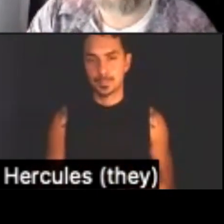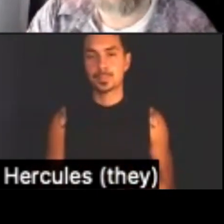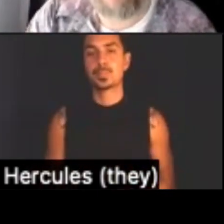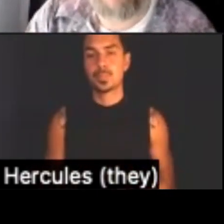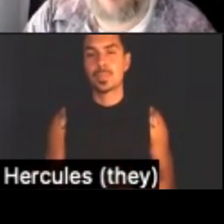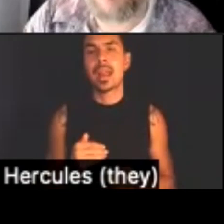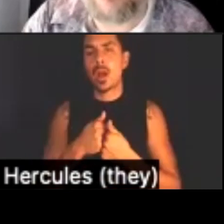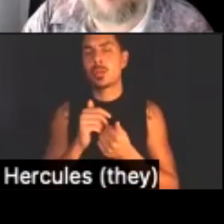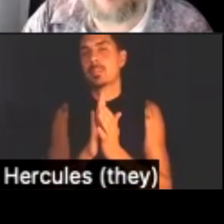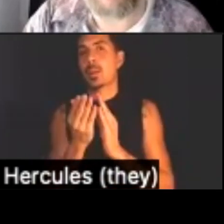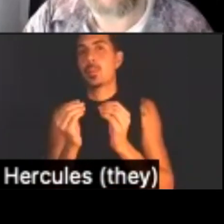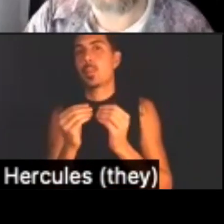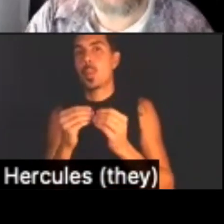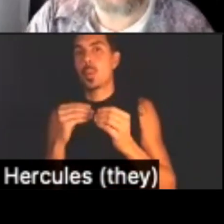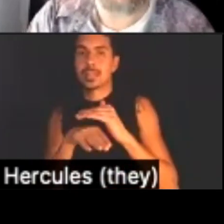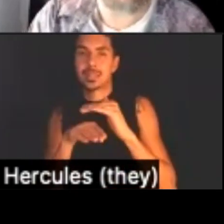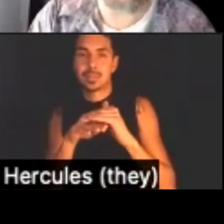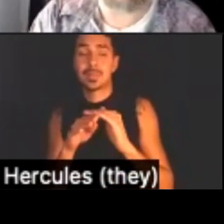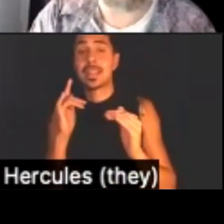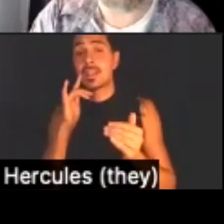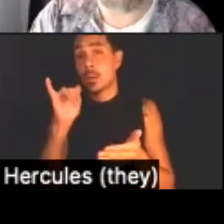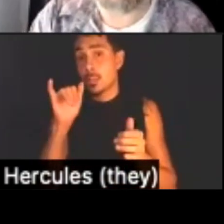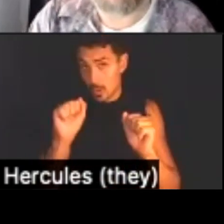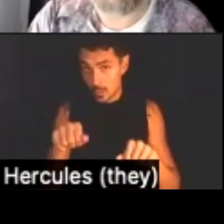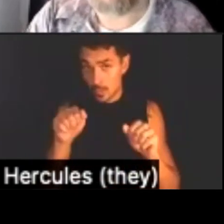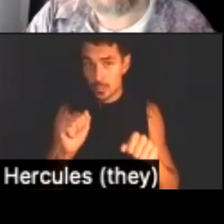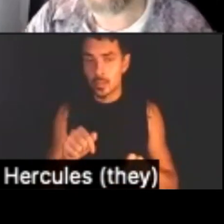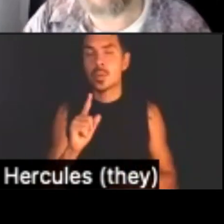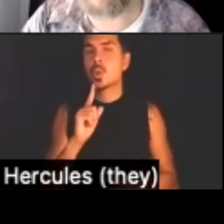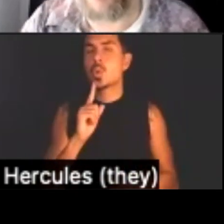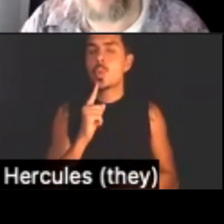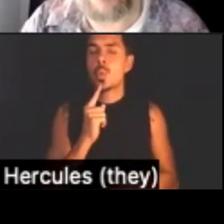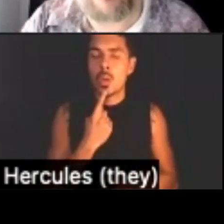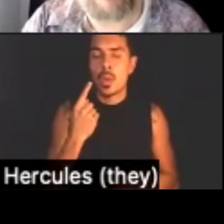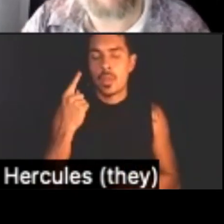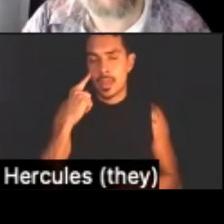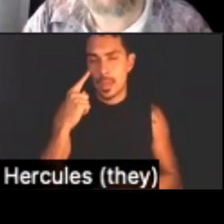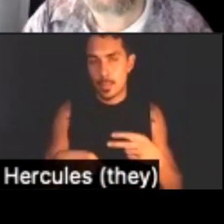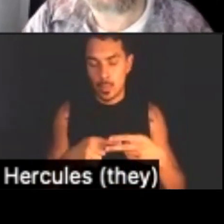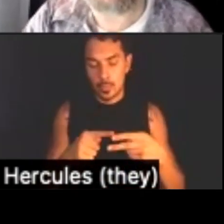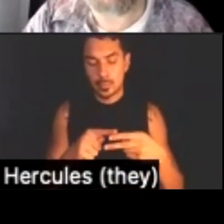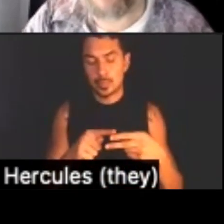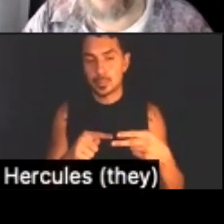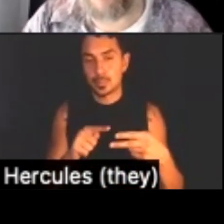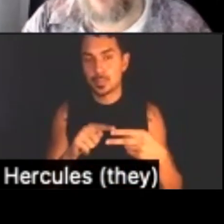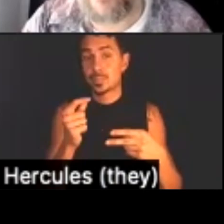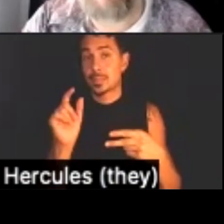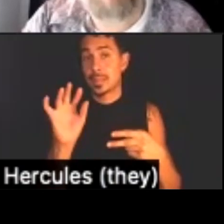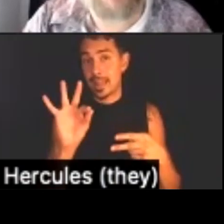If at all possible, it is really, really critical to think about what some alternatives are to 911.